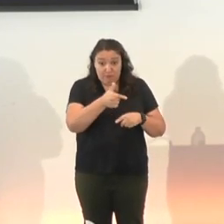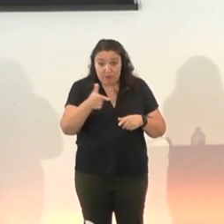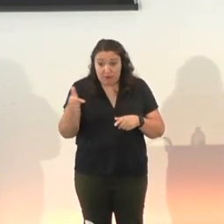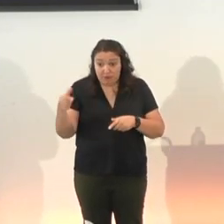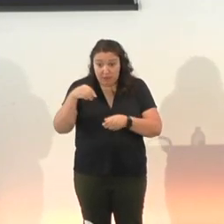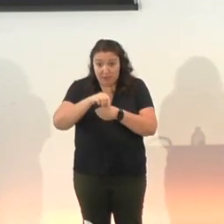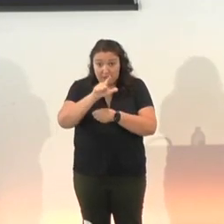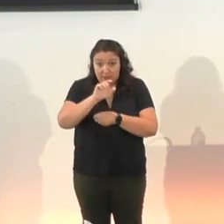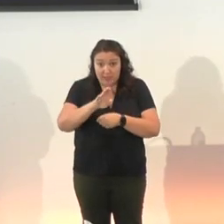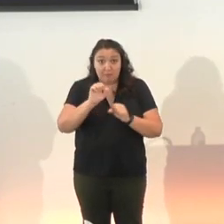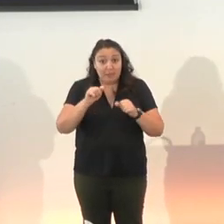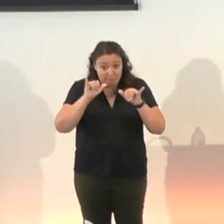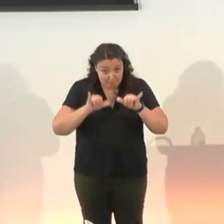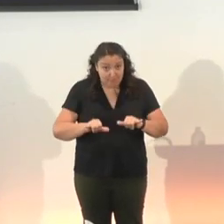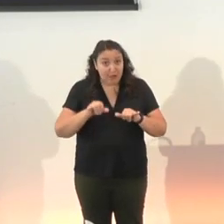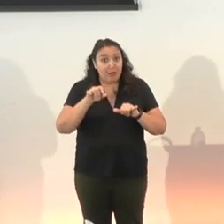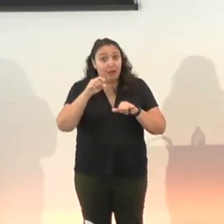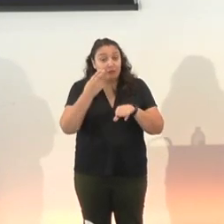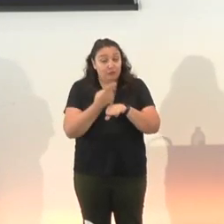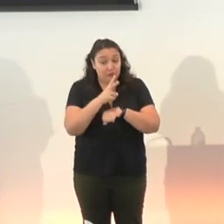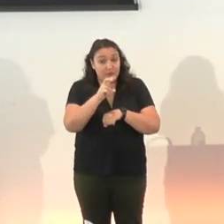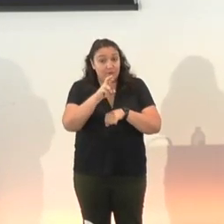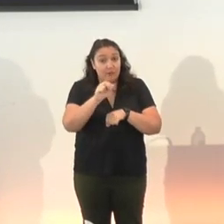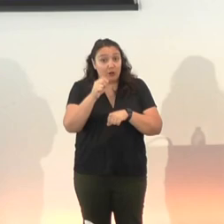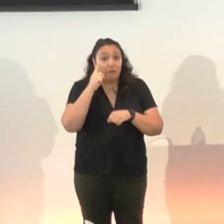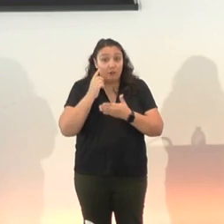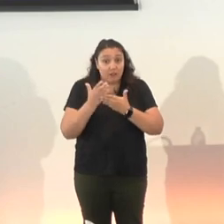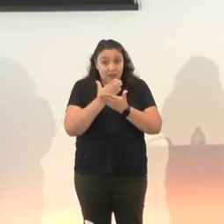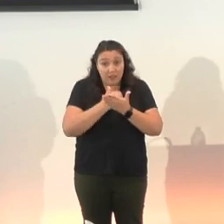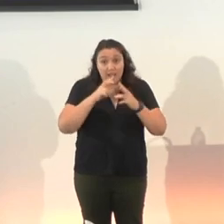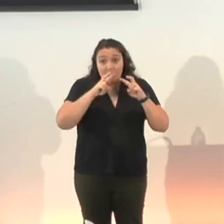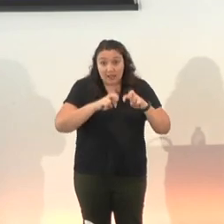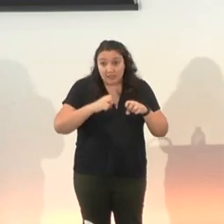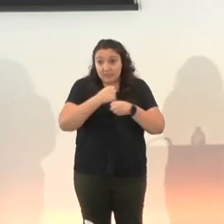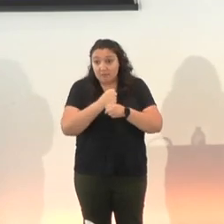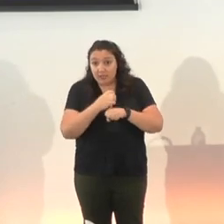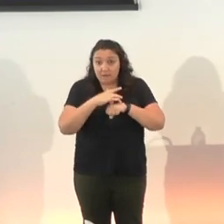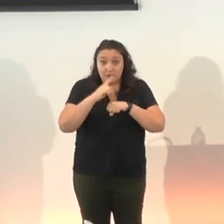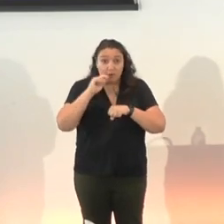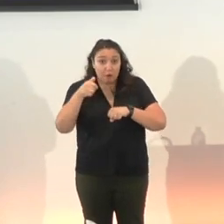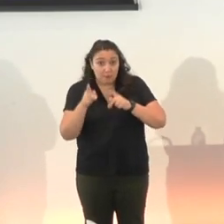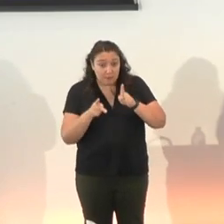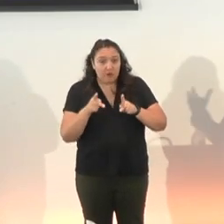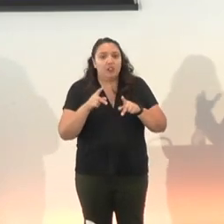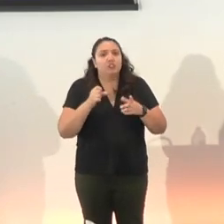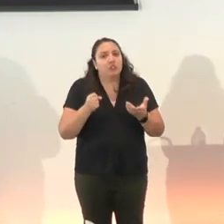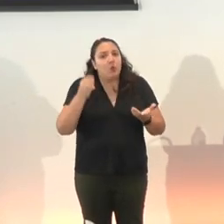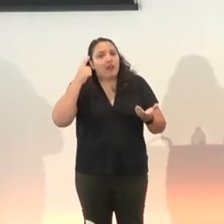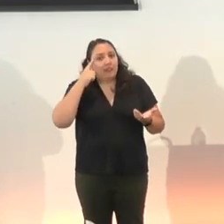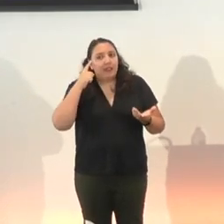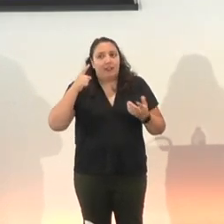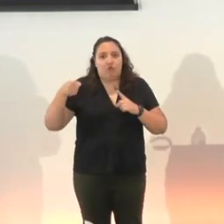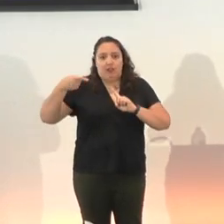could still collect the data, make it available to other people. At the essence, that is the